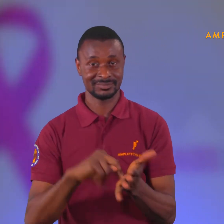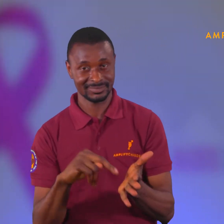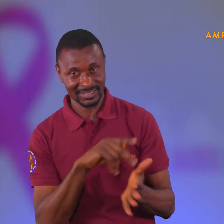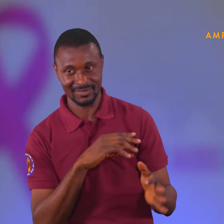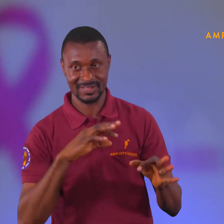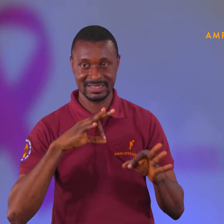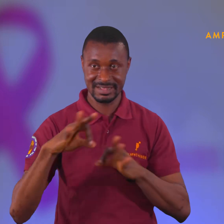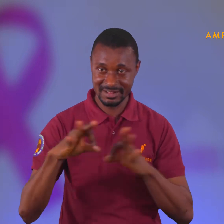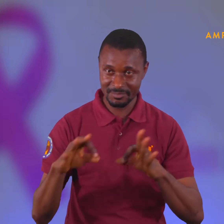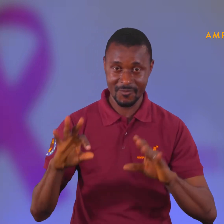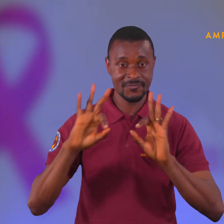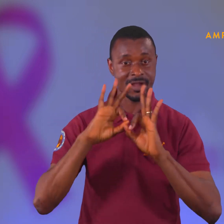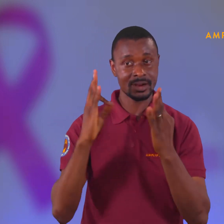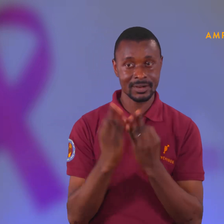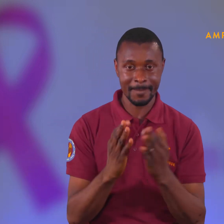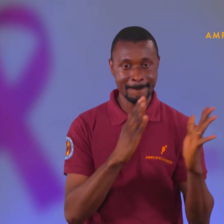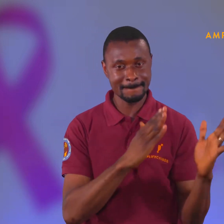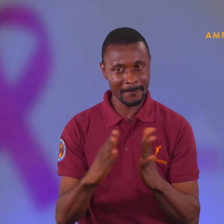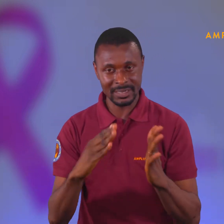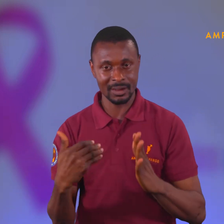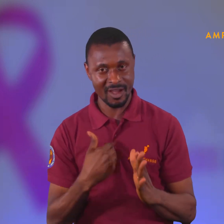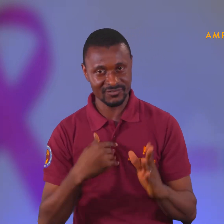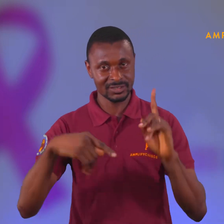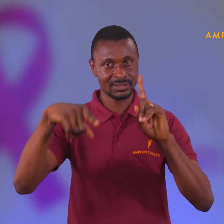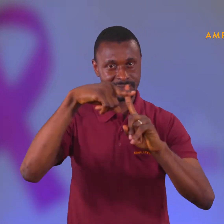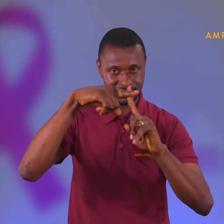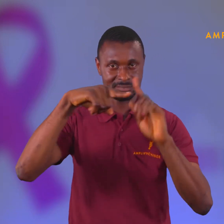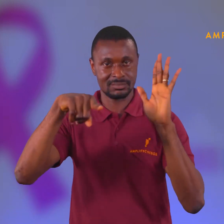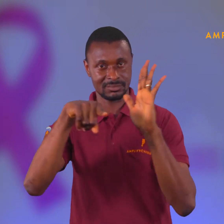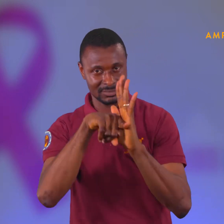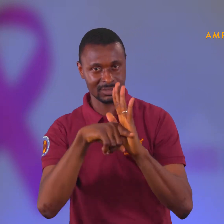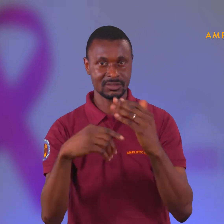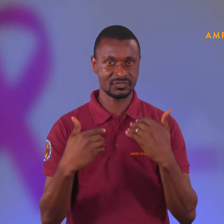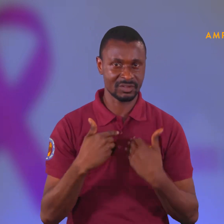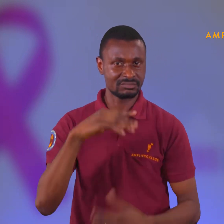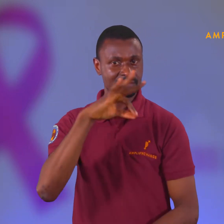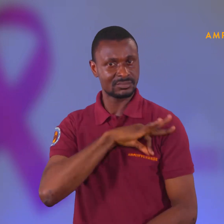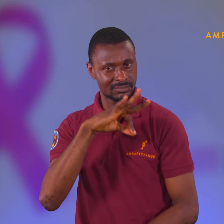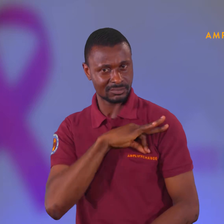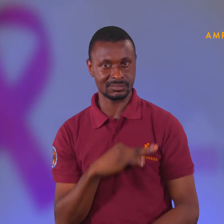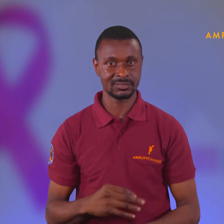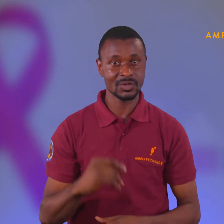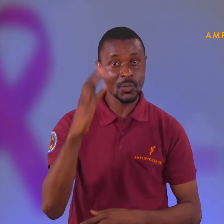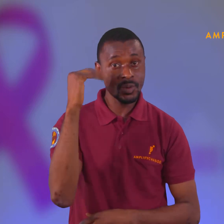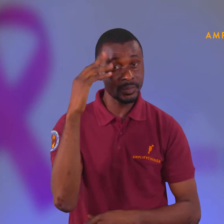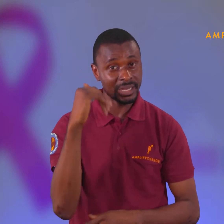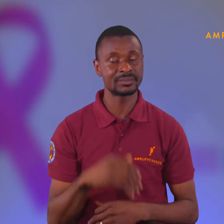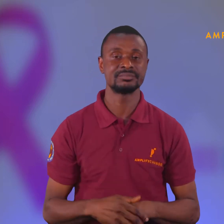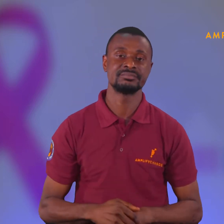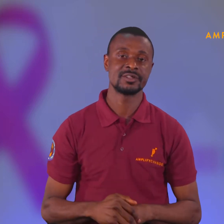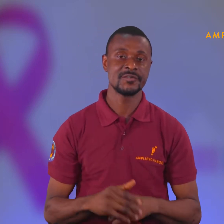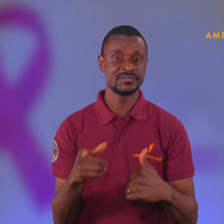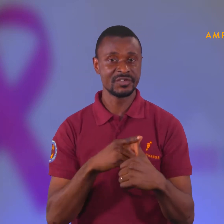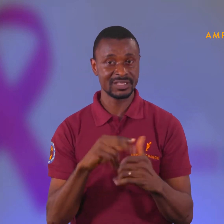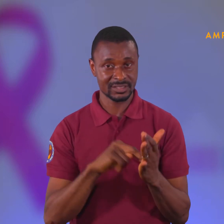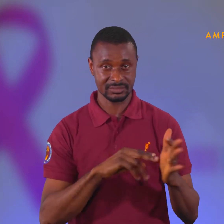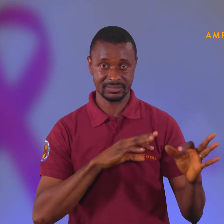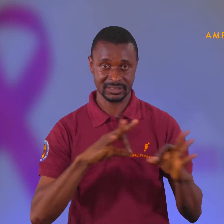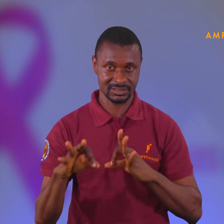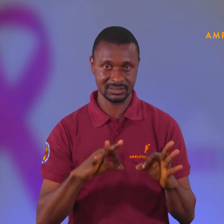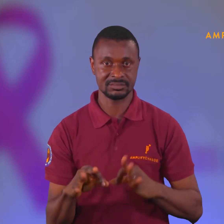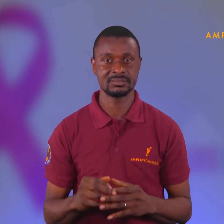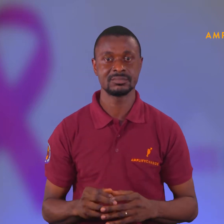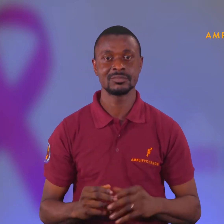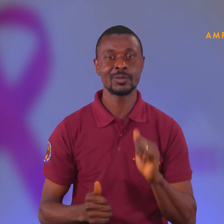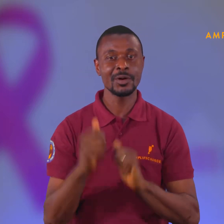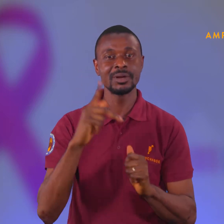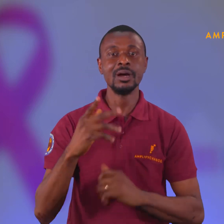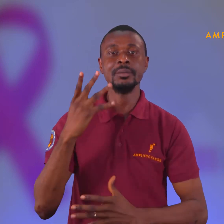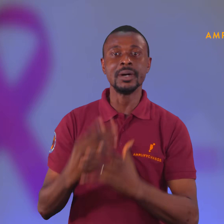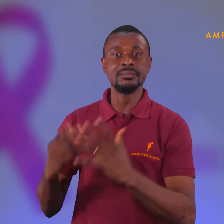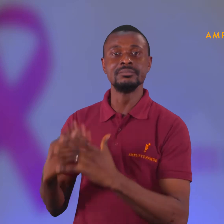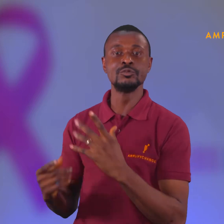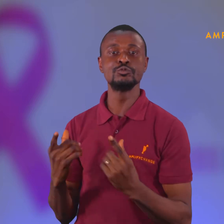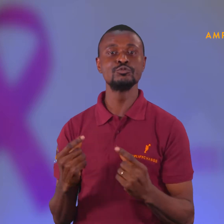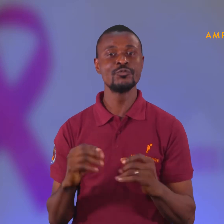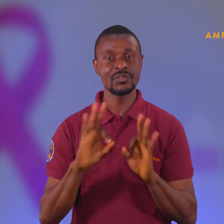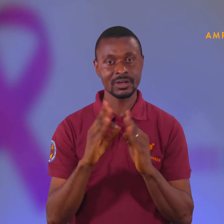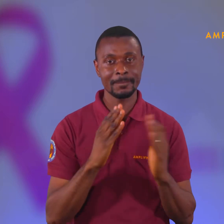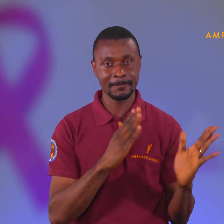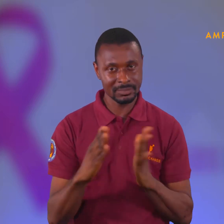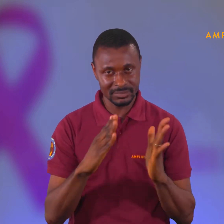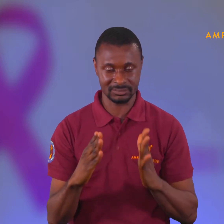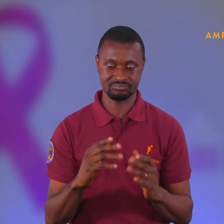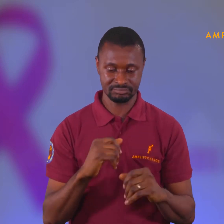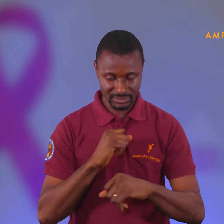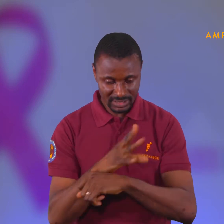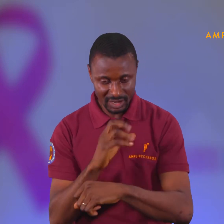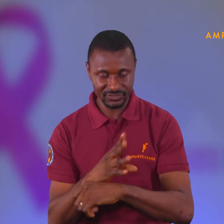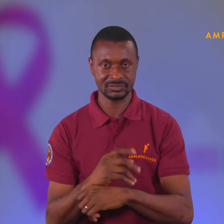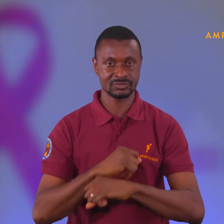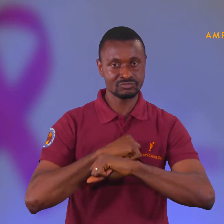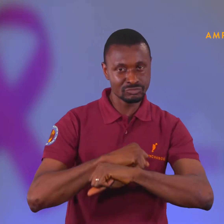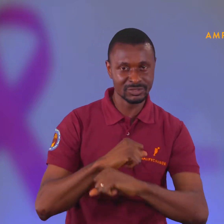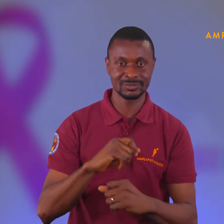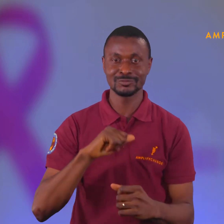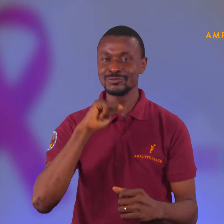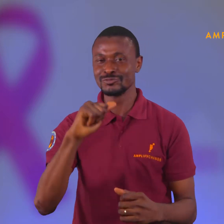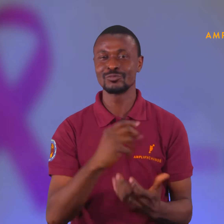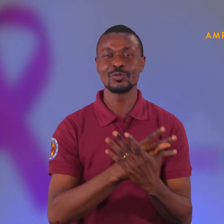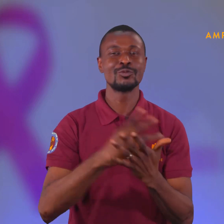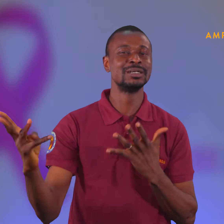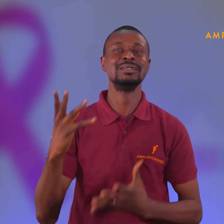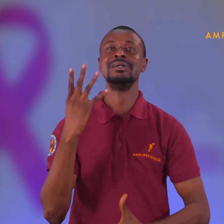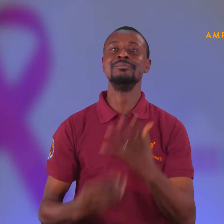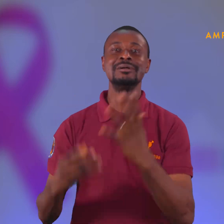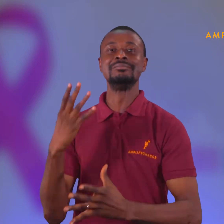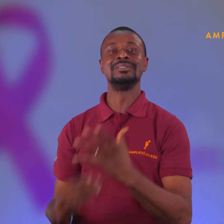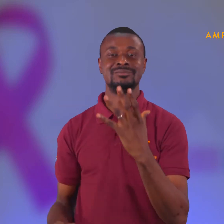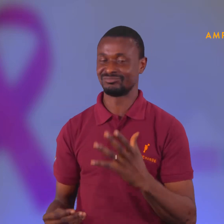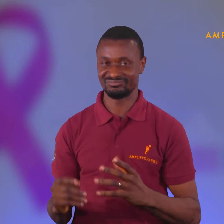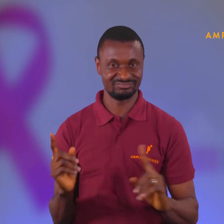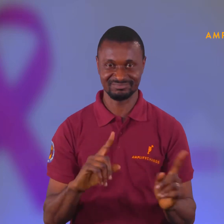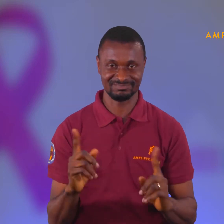We have learnt some benefits of family planning. It helps reduce unwanted pregnancies and abortions.